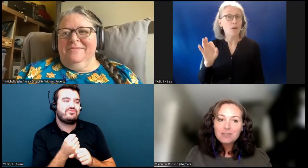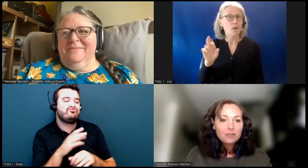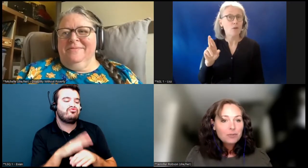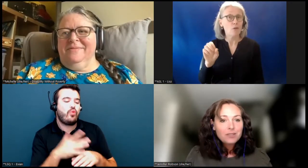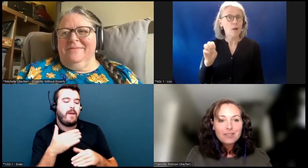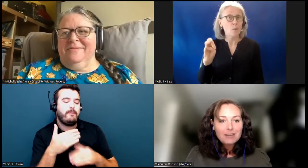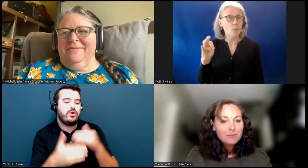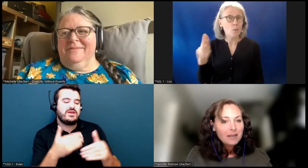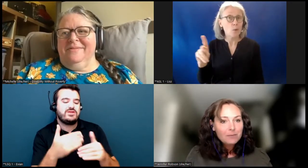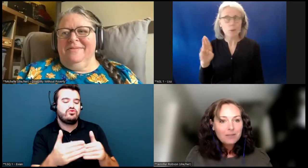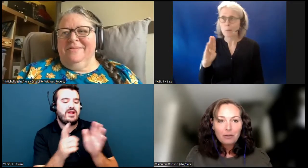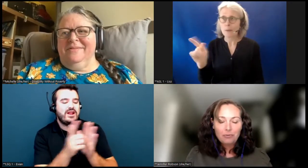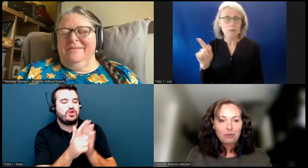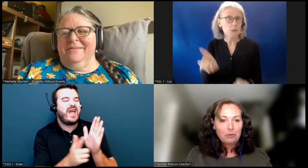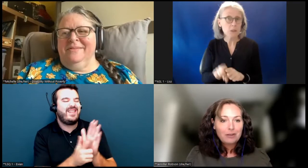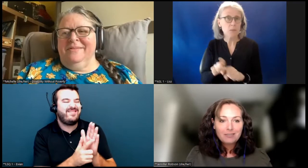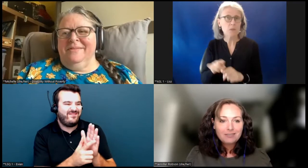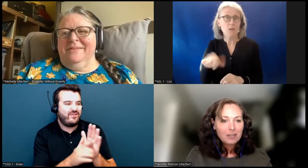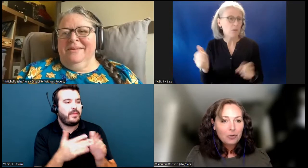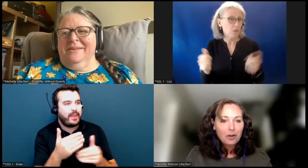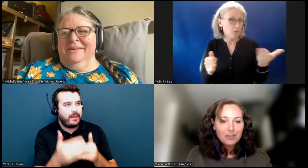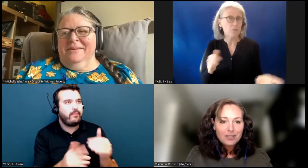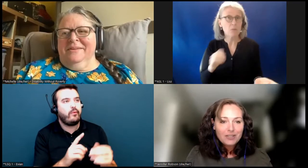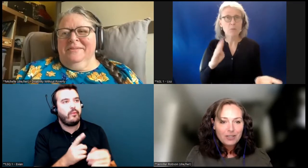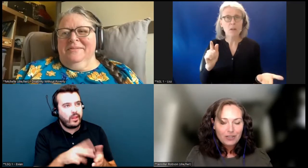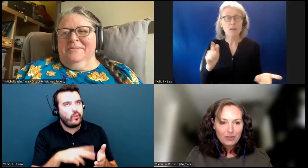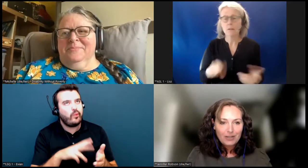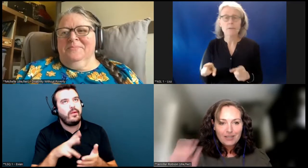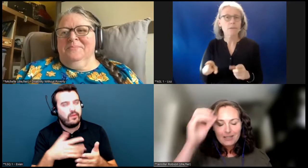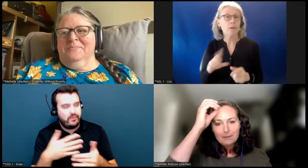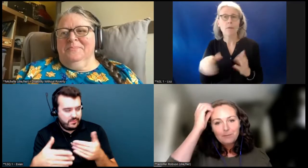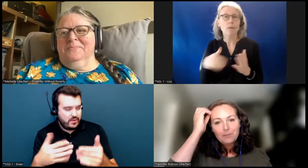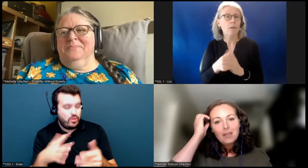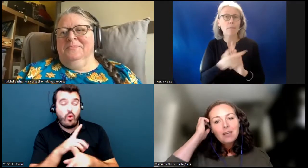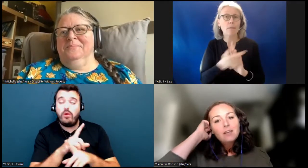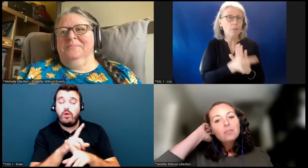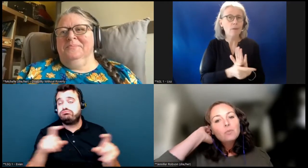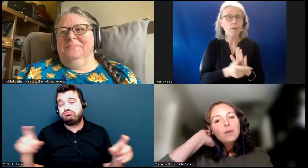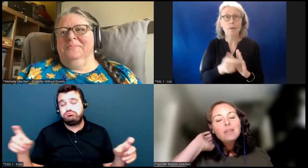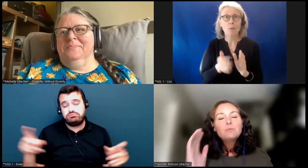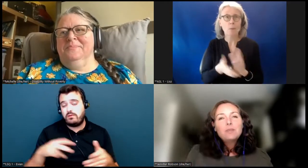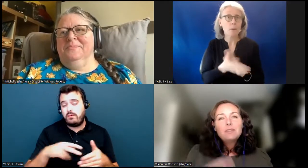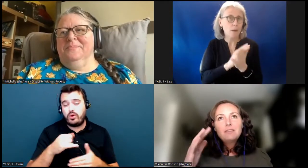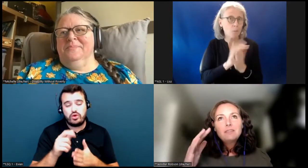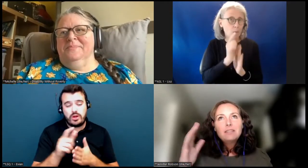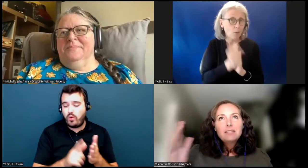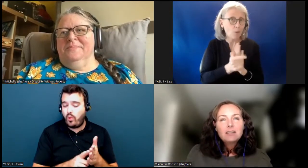ARE THE SAME STEPS THEY GO THROUGH. ALL LEGISLATION IS TREATED THE SAME. THE WAY WE NEED TO THINK